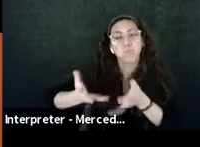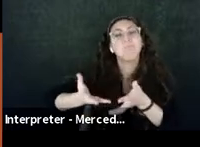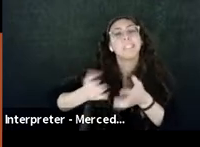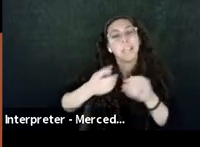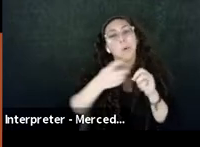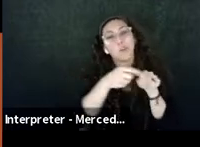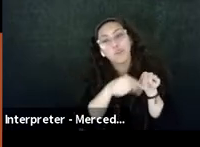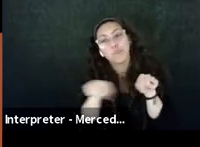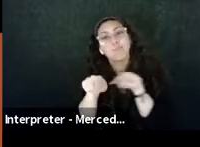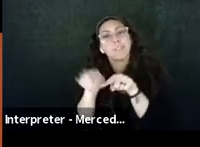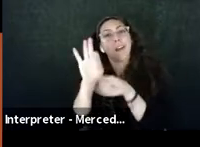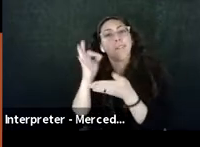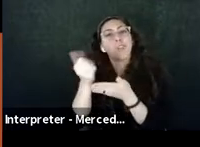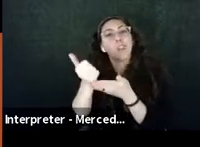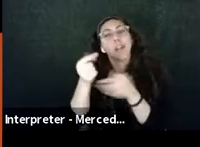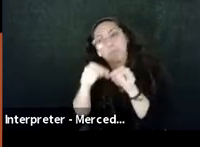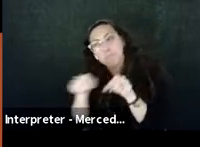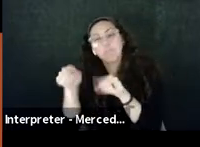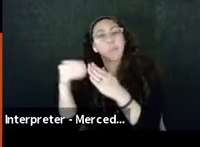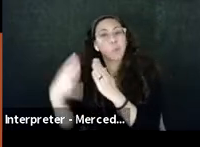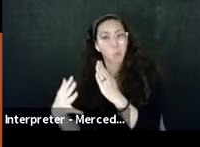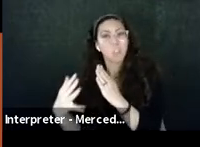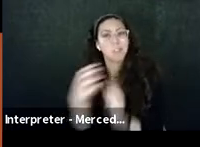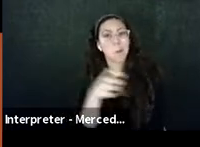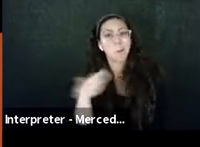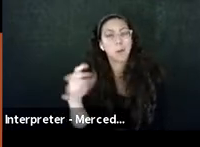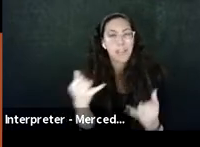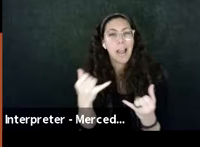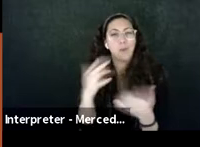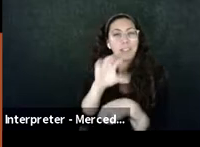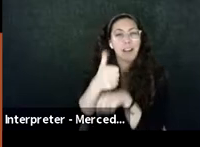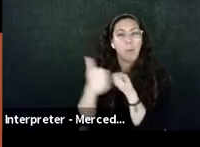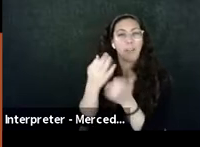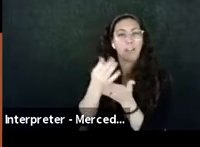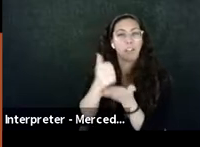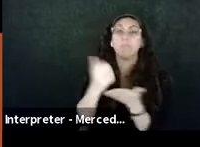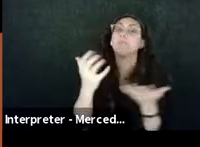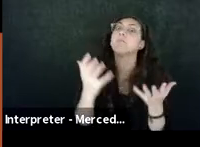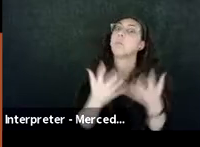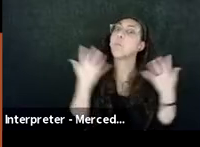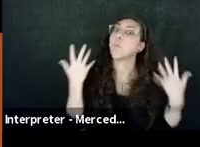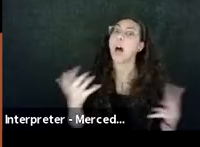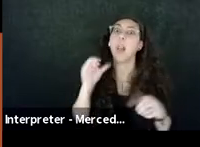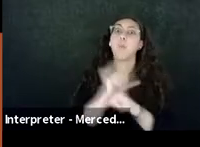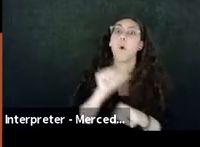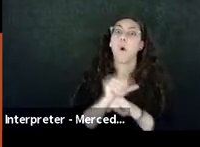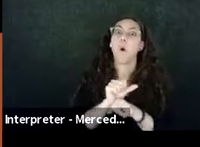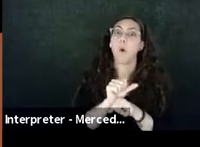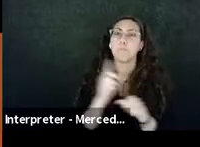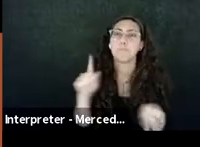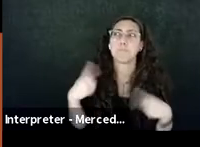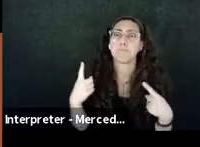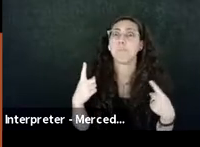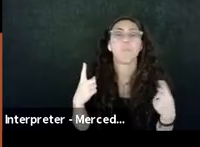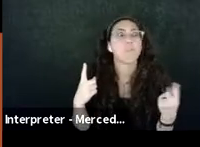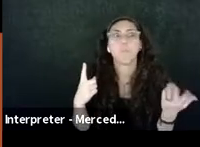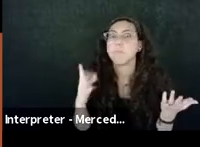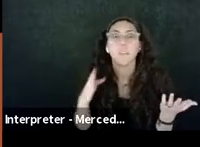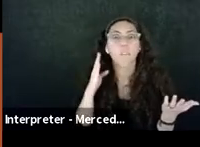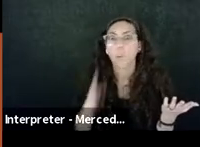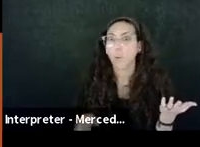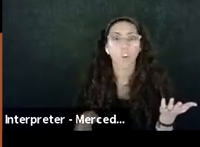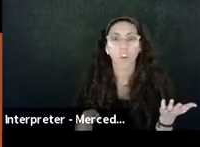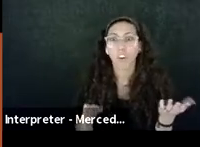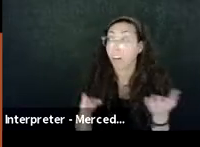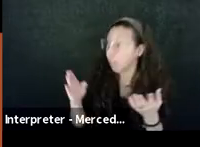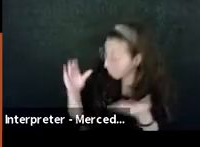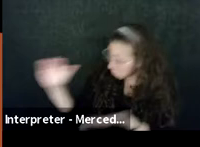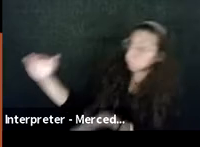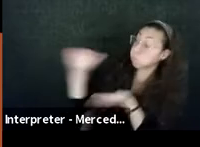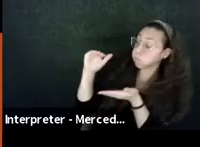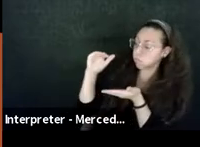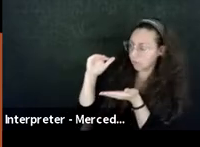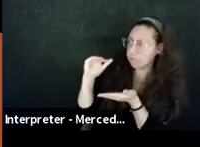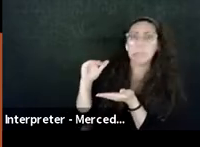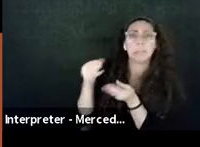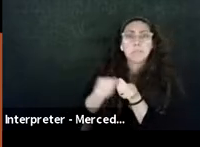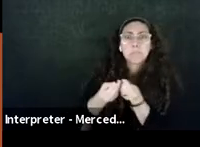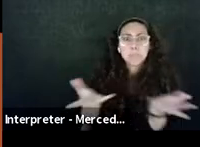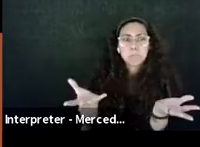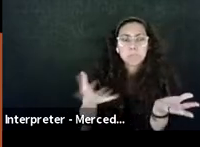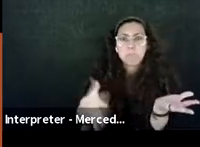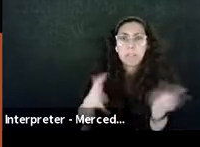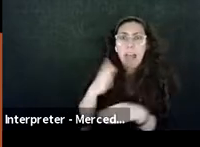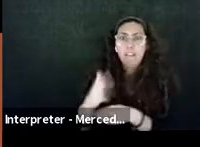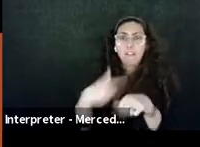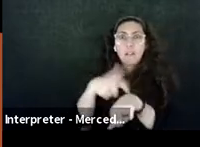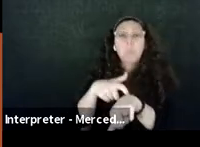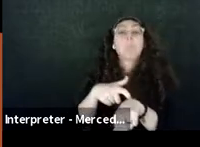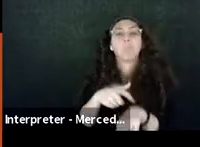Natalie Chavez: So we're in the middle of setting that up with our financial aid office, obviously it's a huge undertaking, because we've never ever had this type of support before. So this will all be calculated through their financial aid.